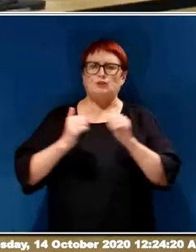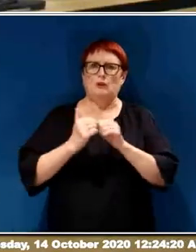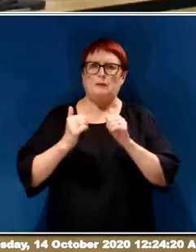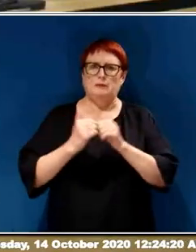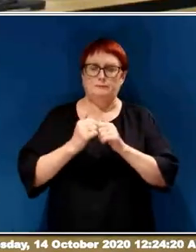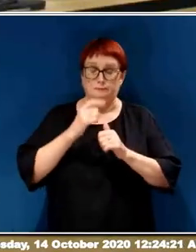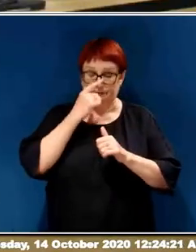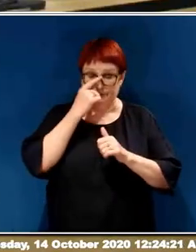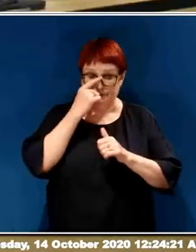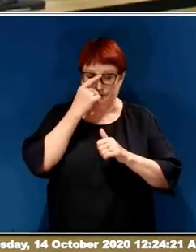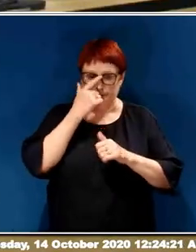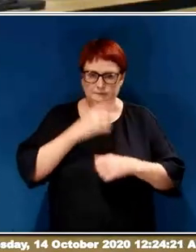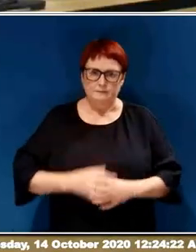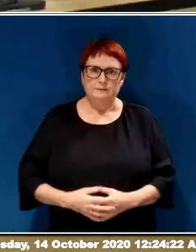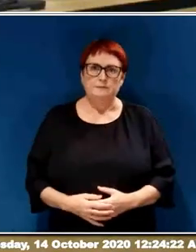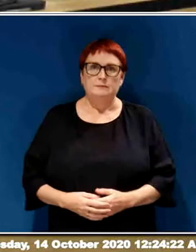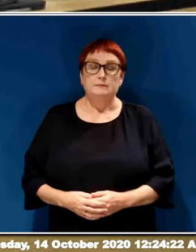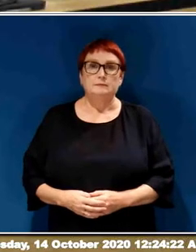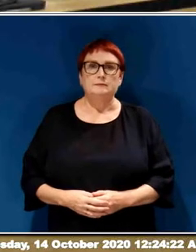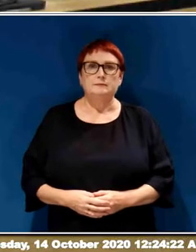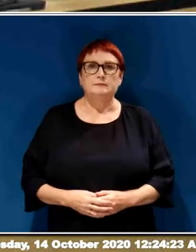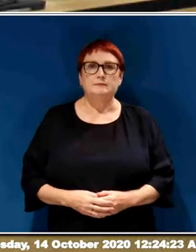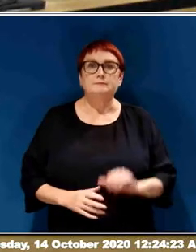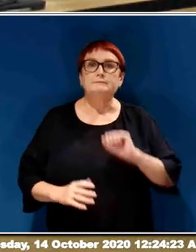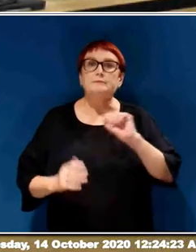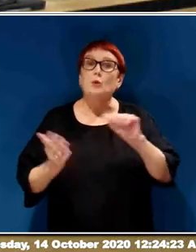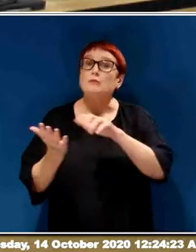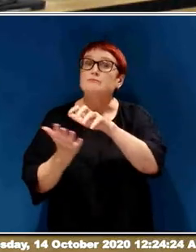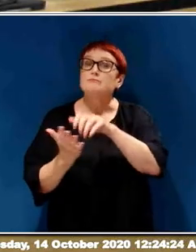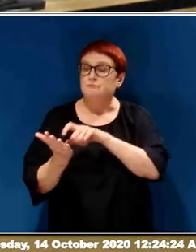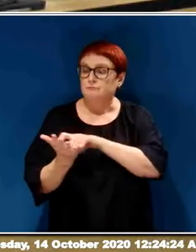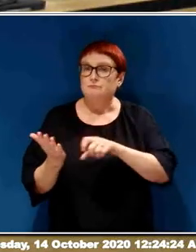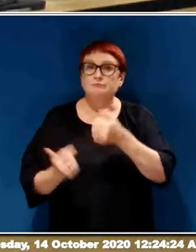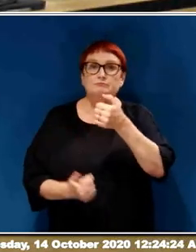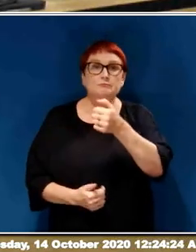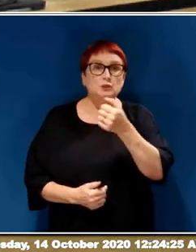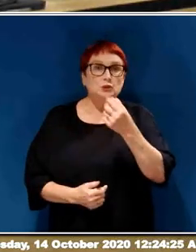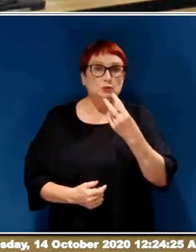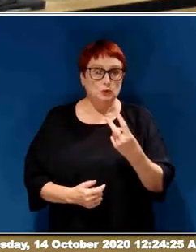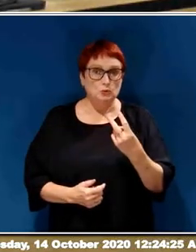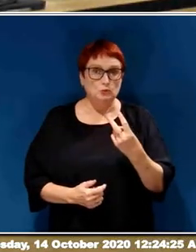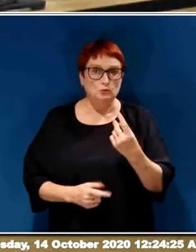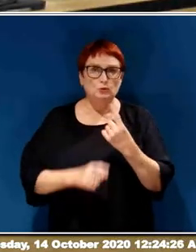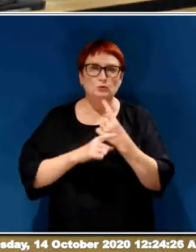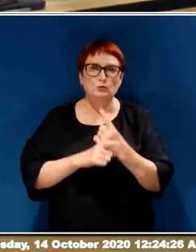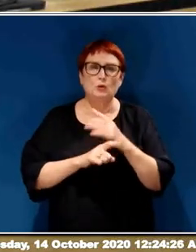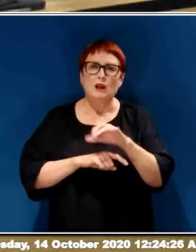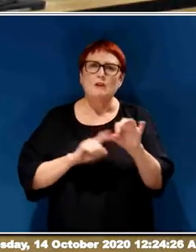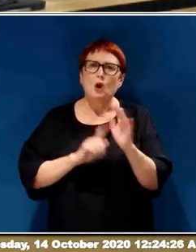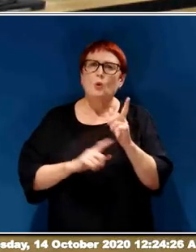your statement you refer to a Queensland education policy on modified programs